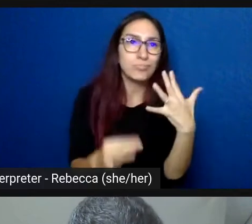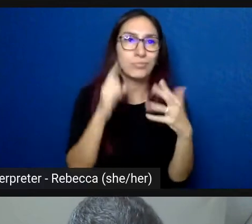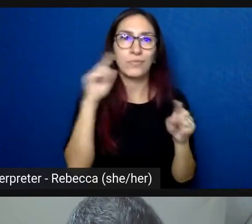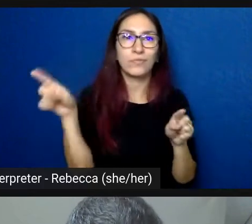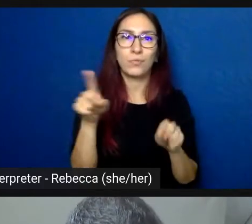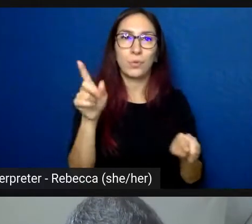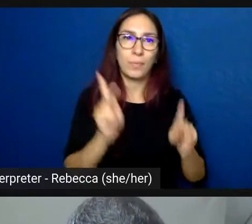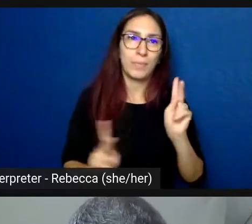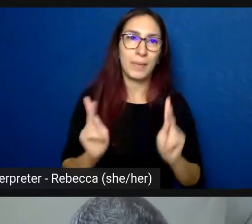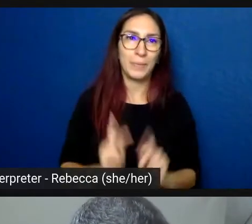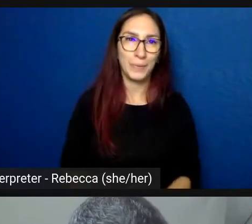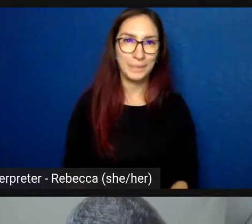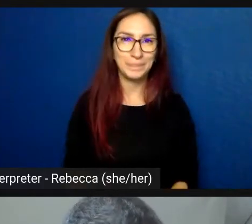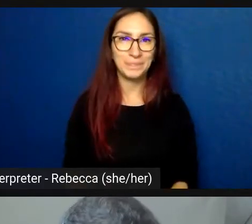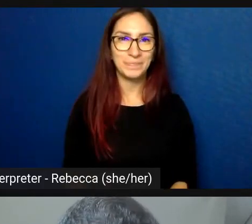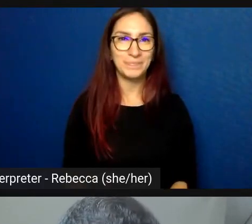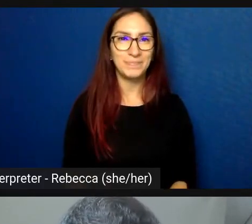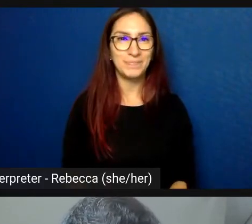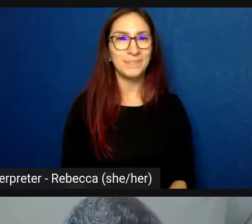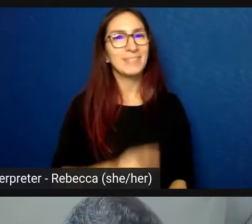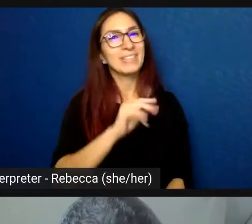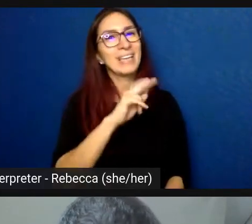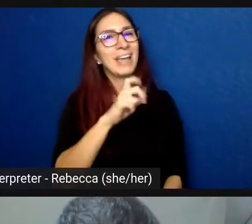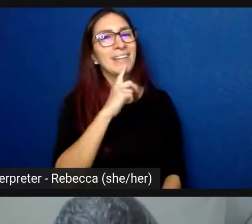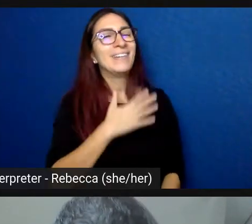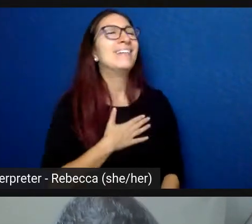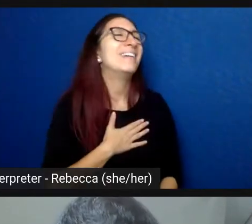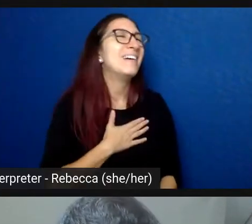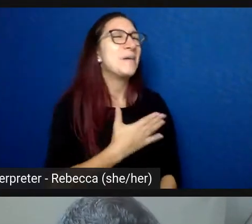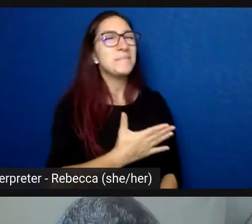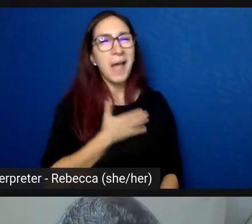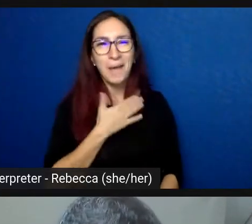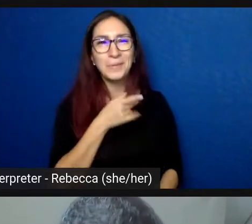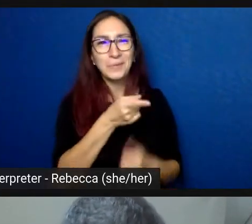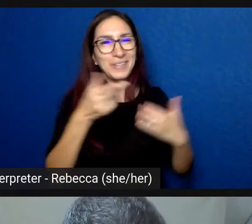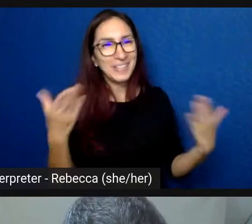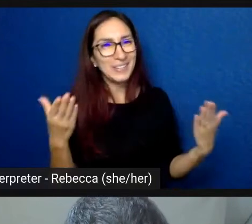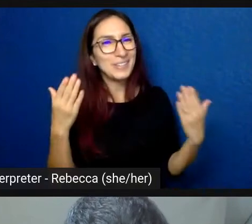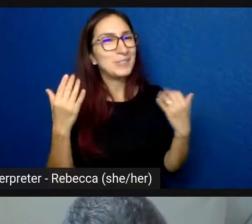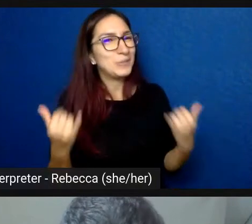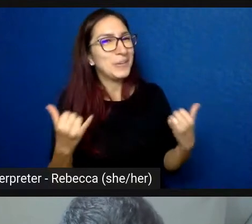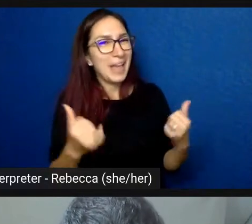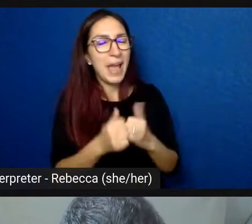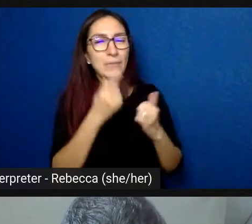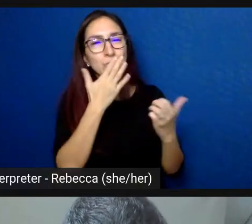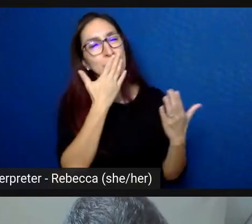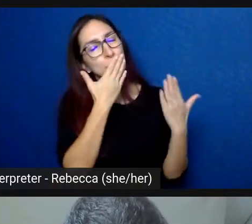It's so wonderful that you are with us today, Lazar. I'm really grateful that you are and I'm also so grateful